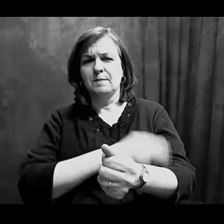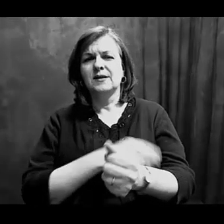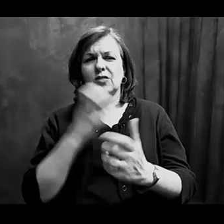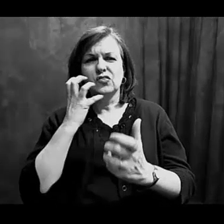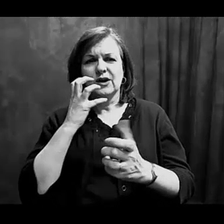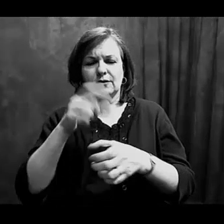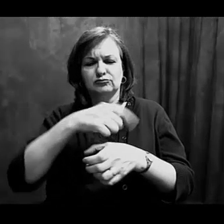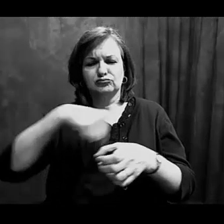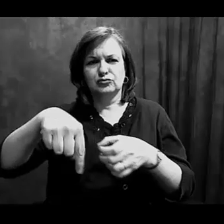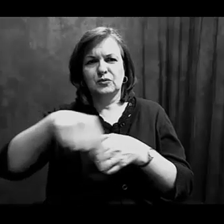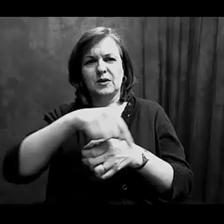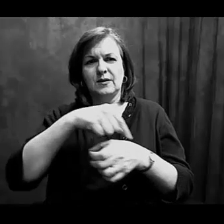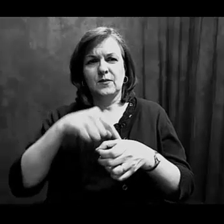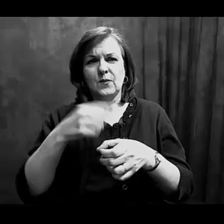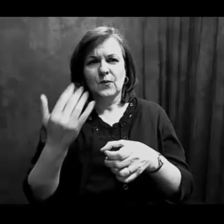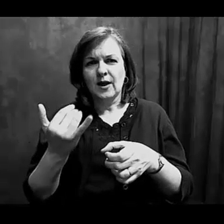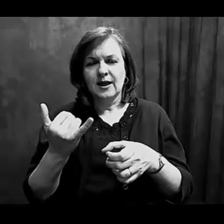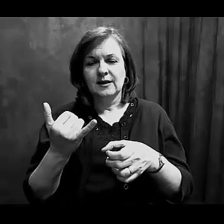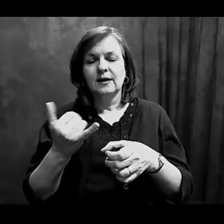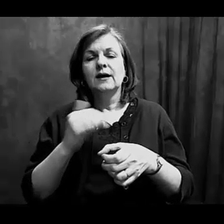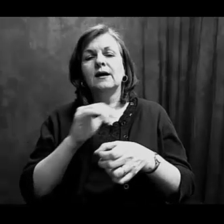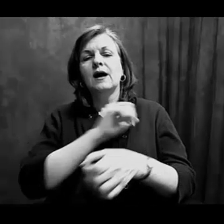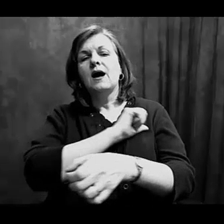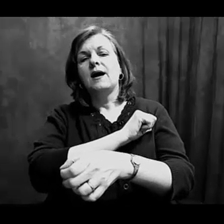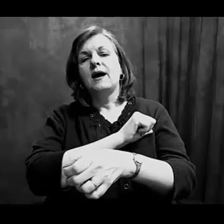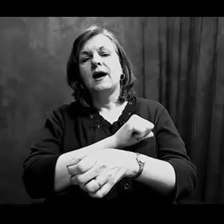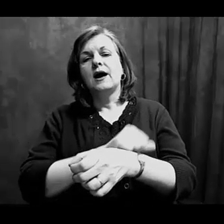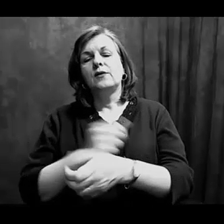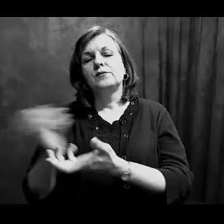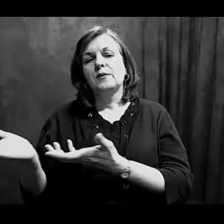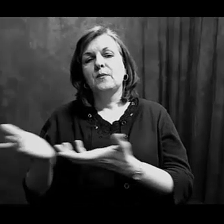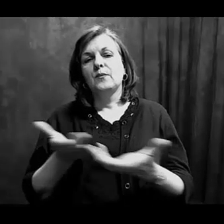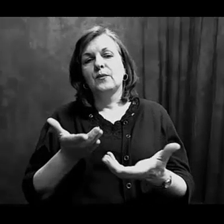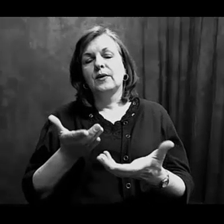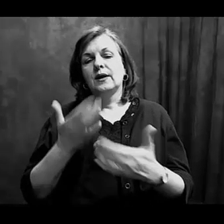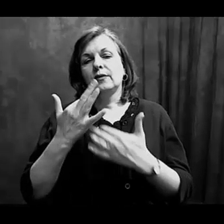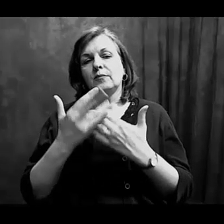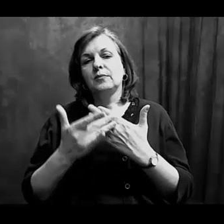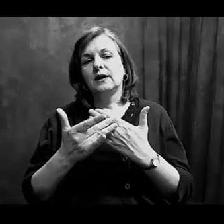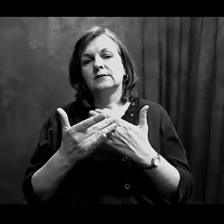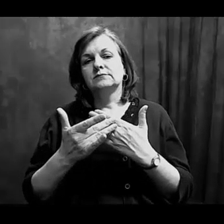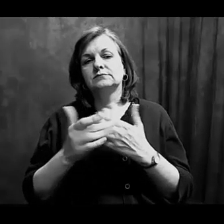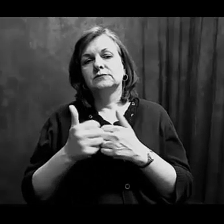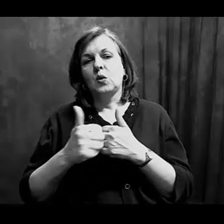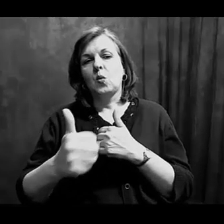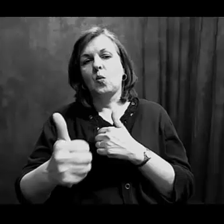and remember this is because the arteries are carrying blood away from the heart